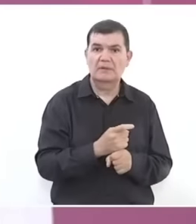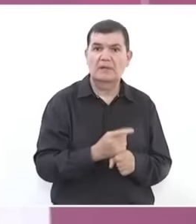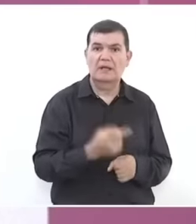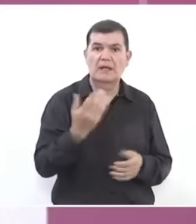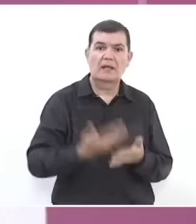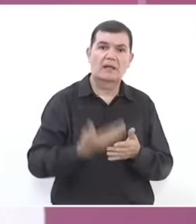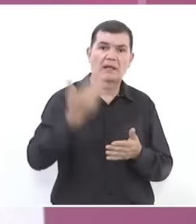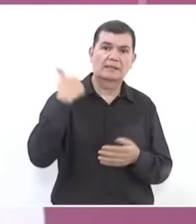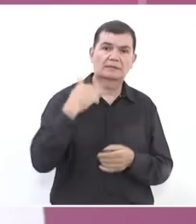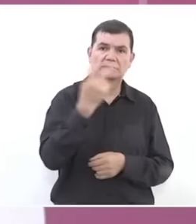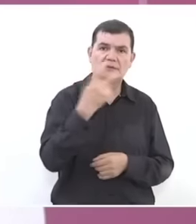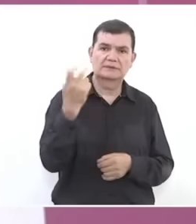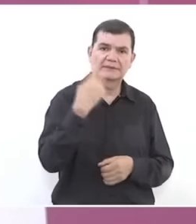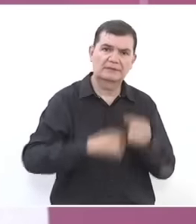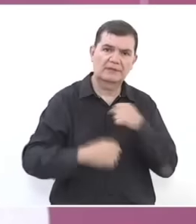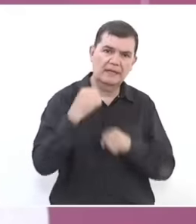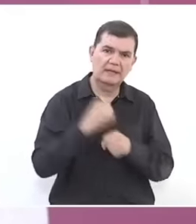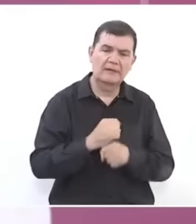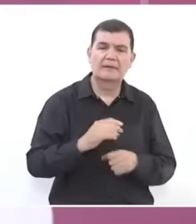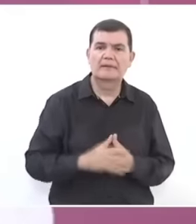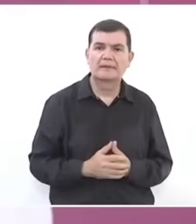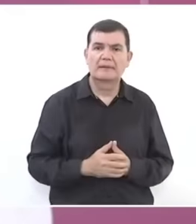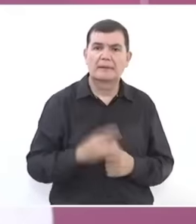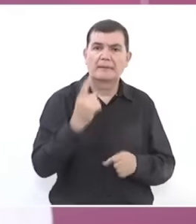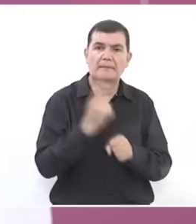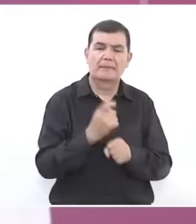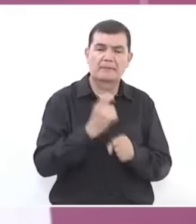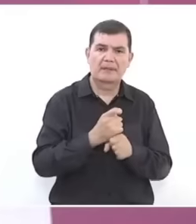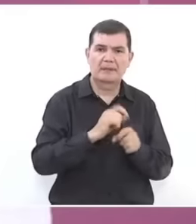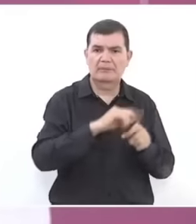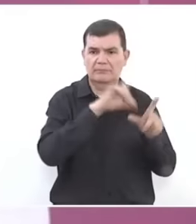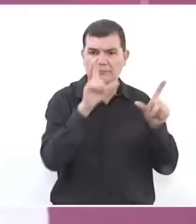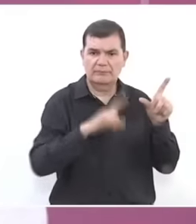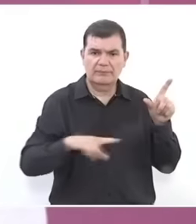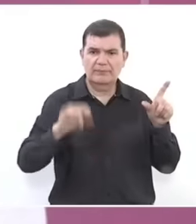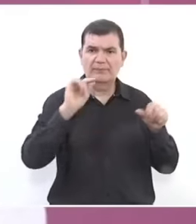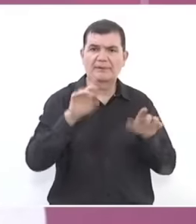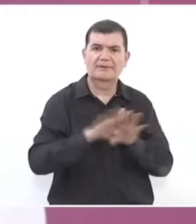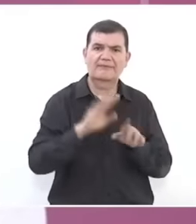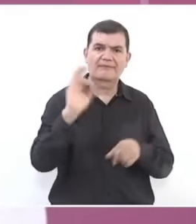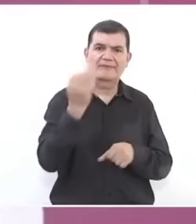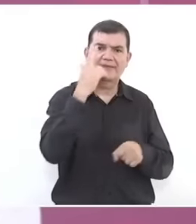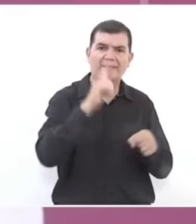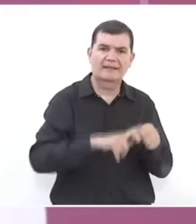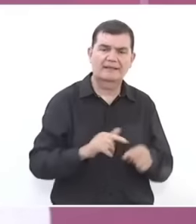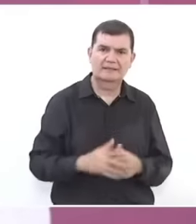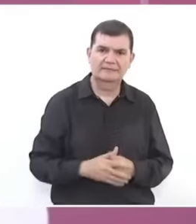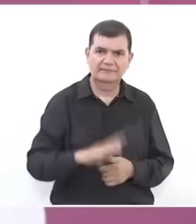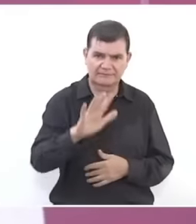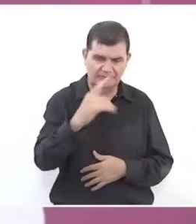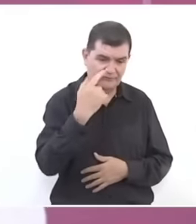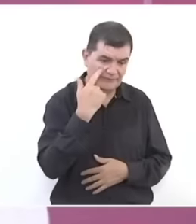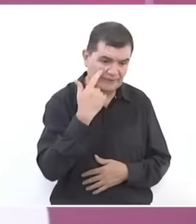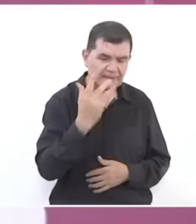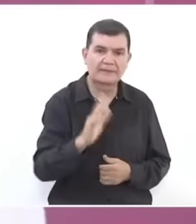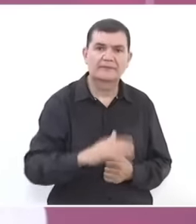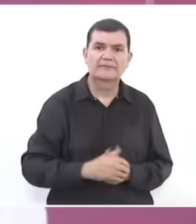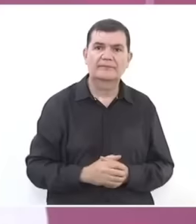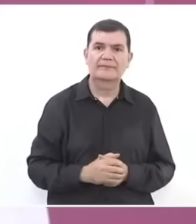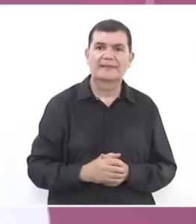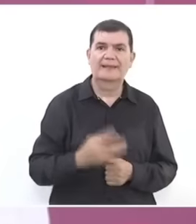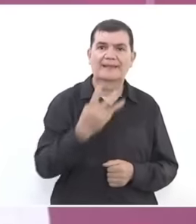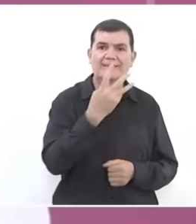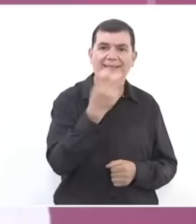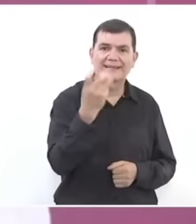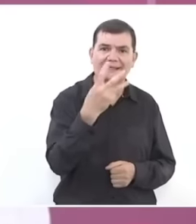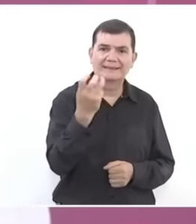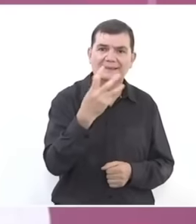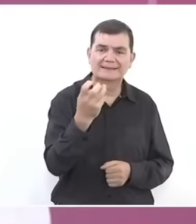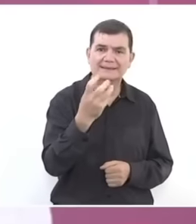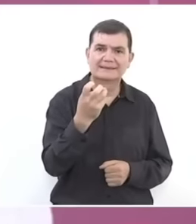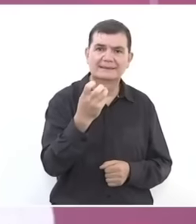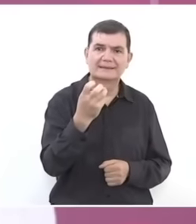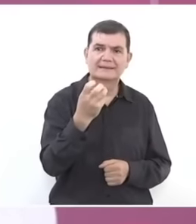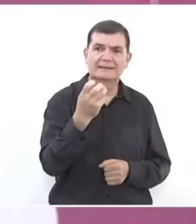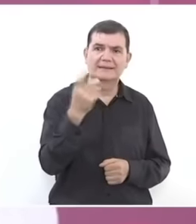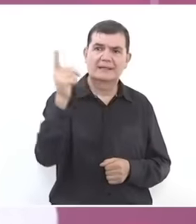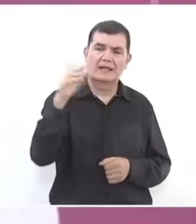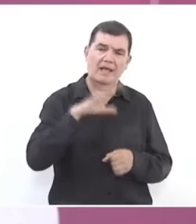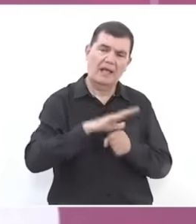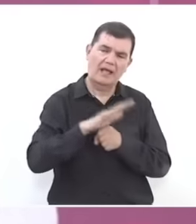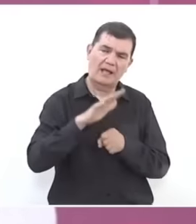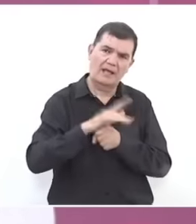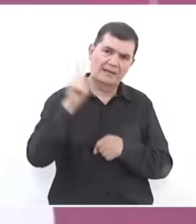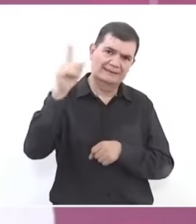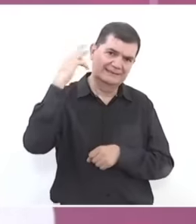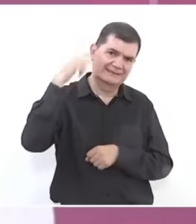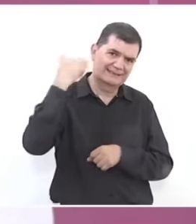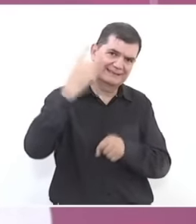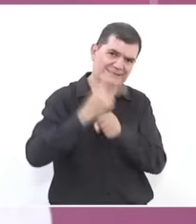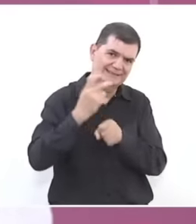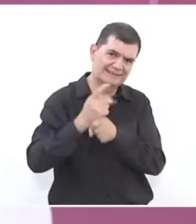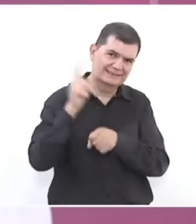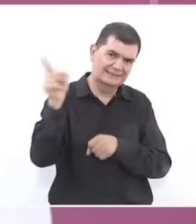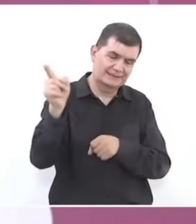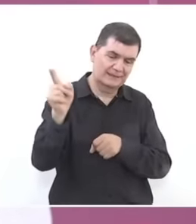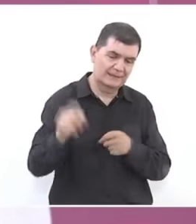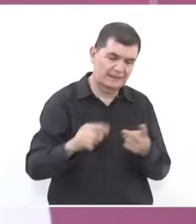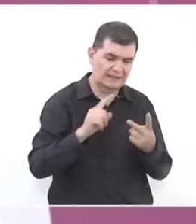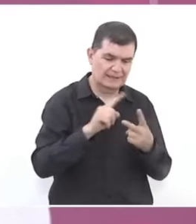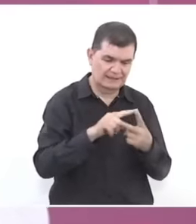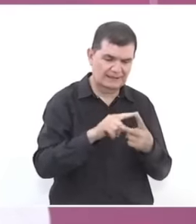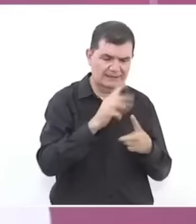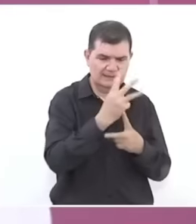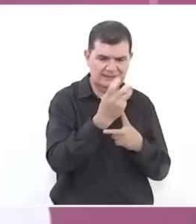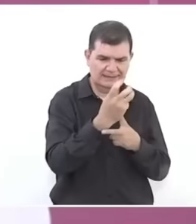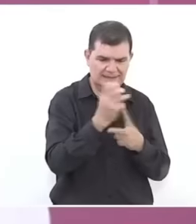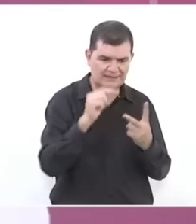years ago from the first Federal public, look at 300 that were pure Viceroys and 200 of independent Mexico